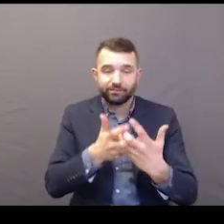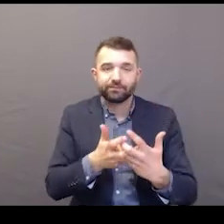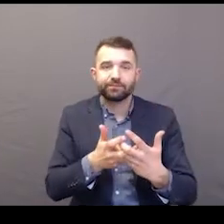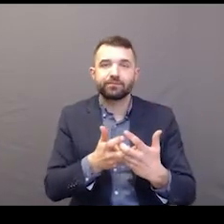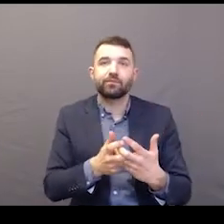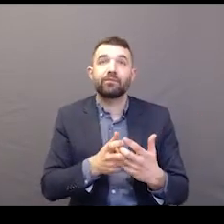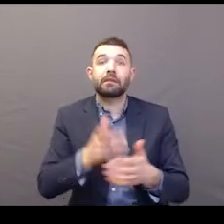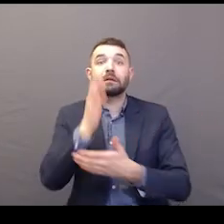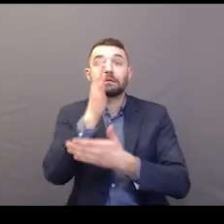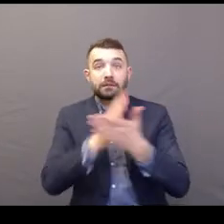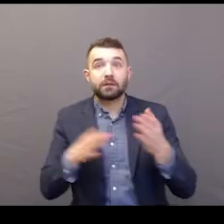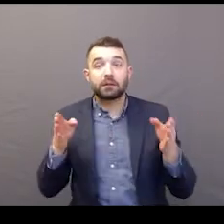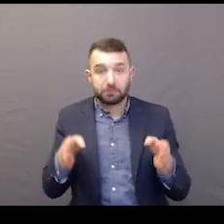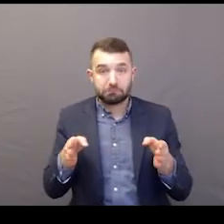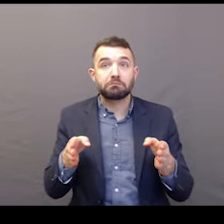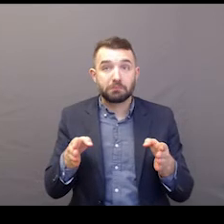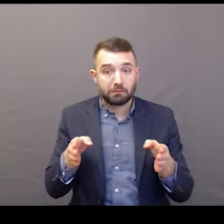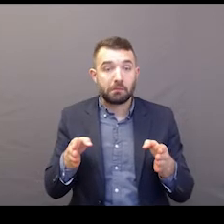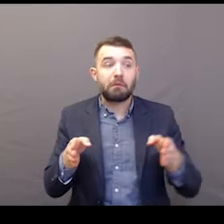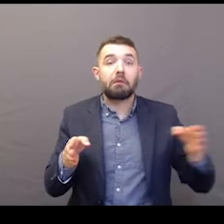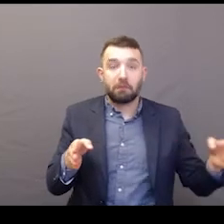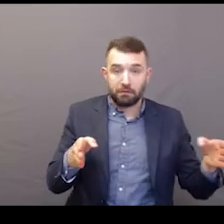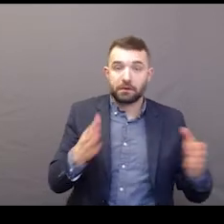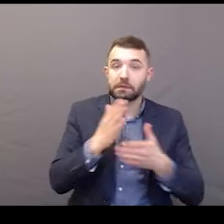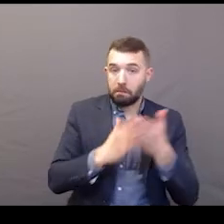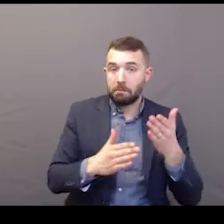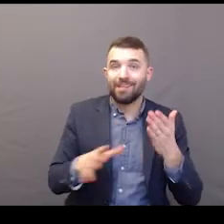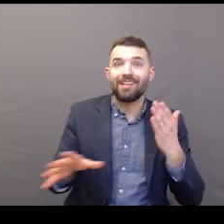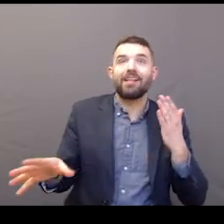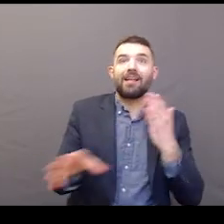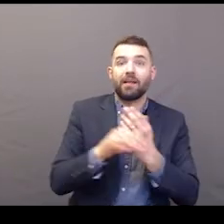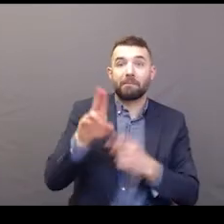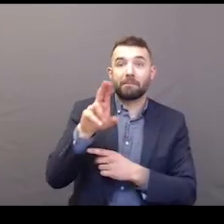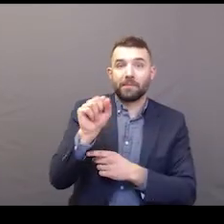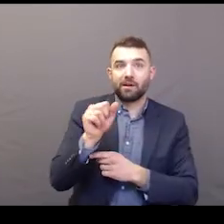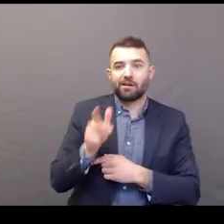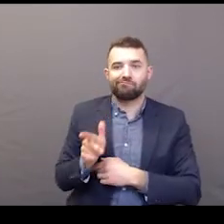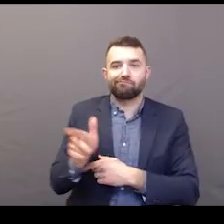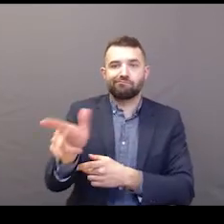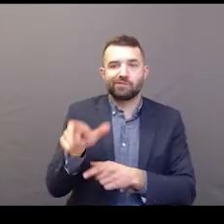widened to the west in this section, the added bus lane would still be northbound, or on the east side